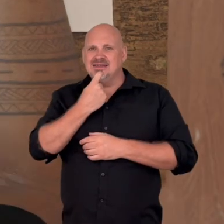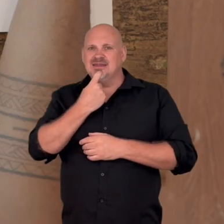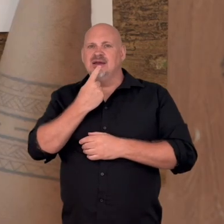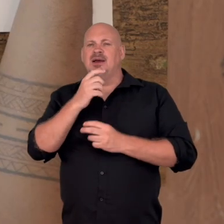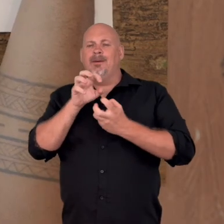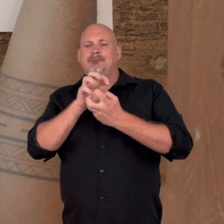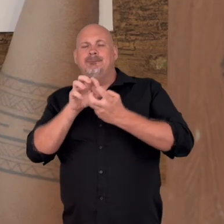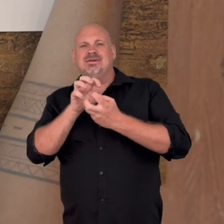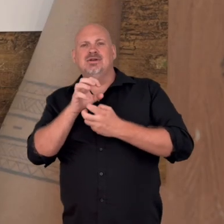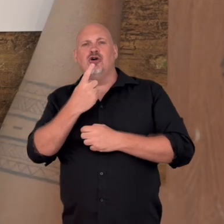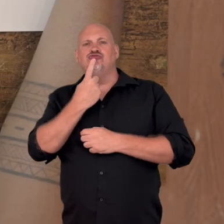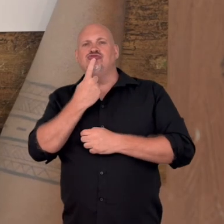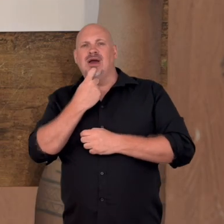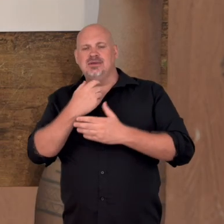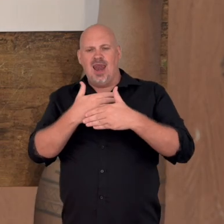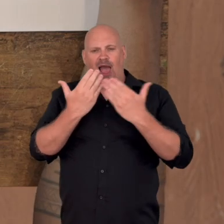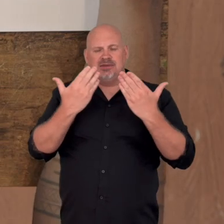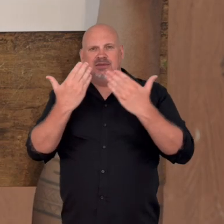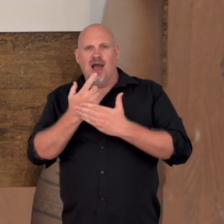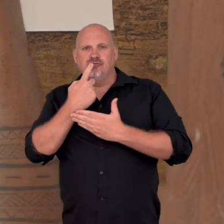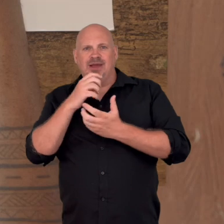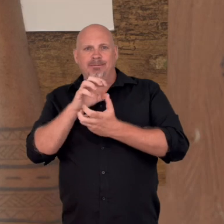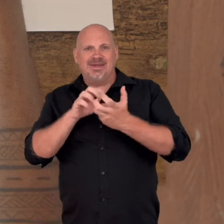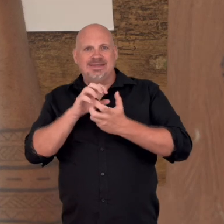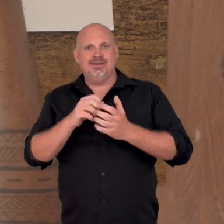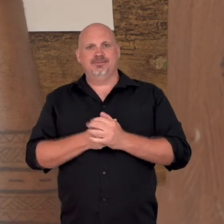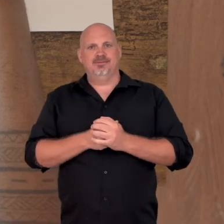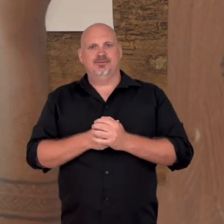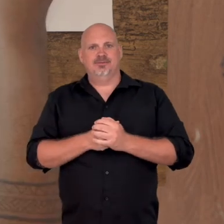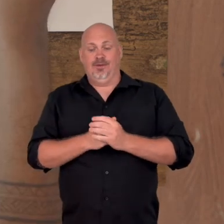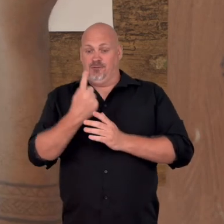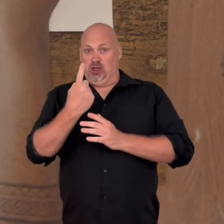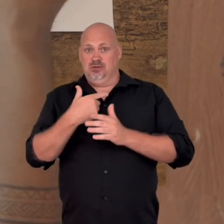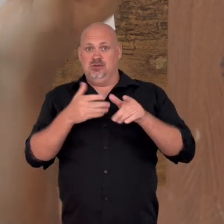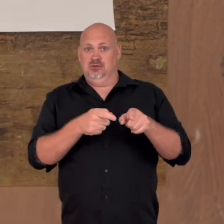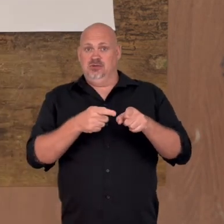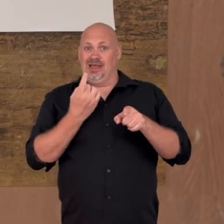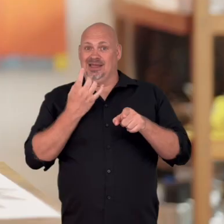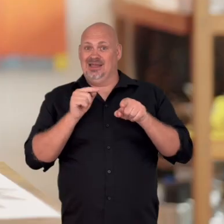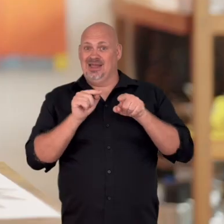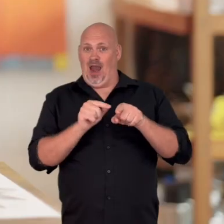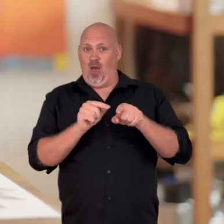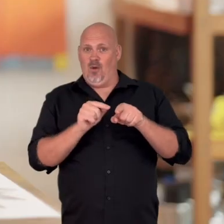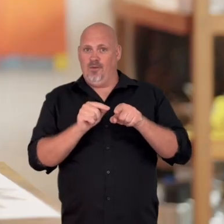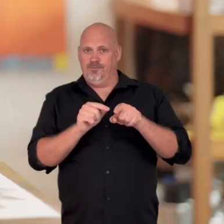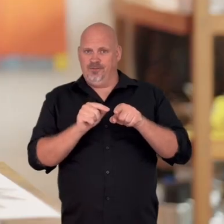so first we have the yellow and then we want to do a bit of orange and a bit of yellow